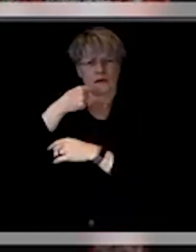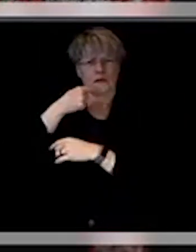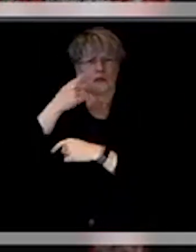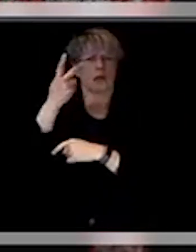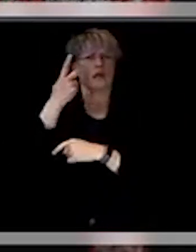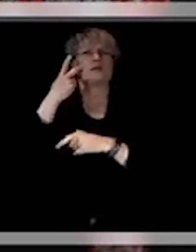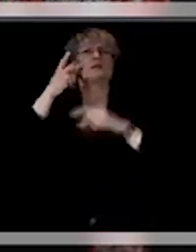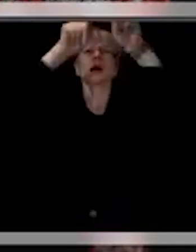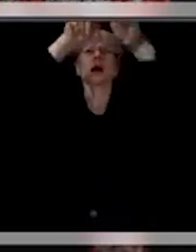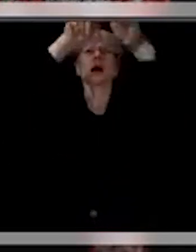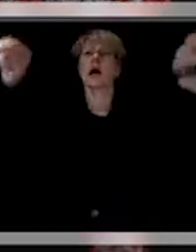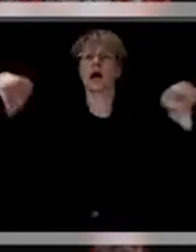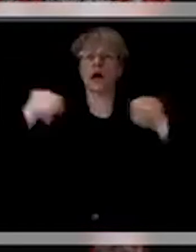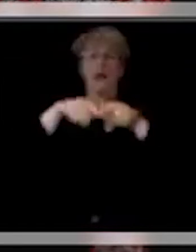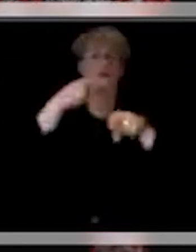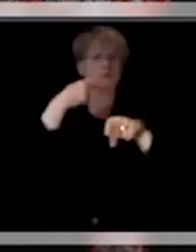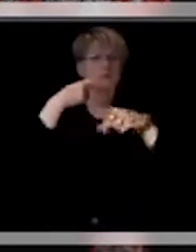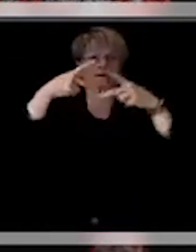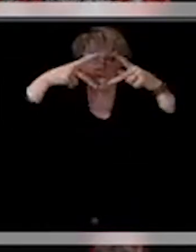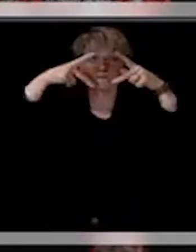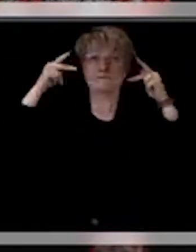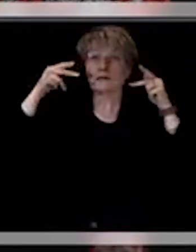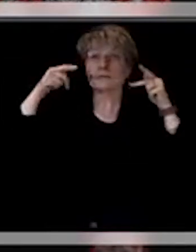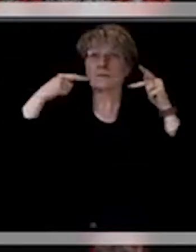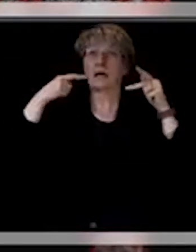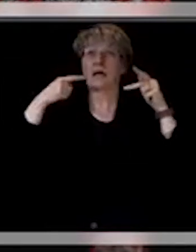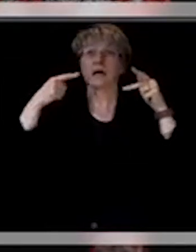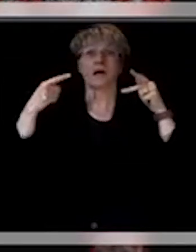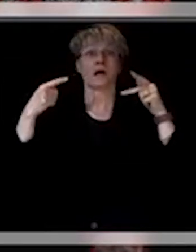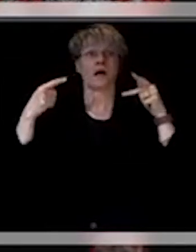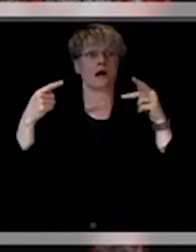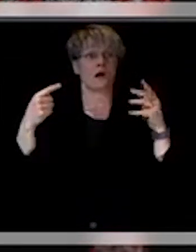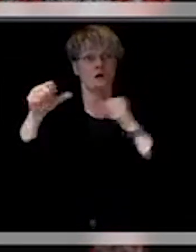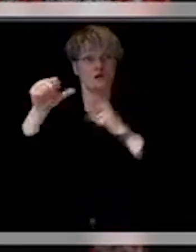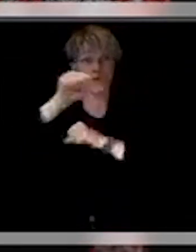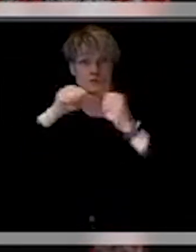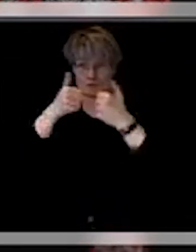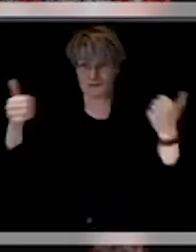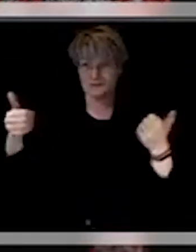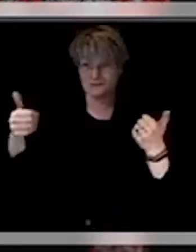distancing and wear face mask, where the staff is not wearing face masks. Not just clerical